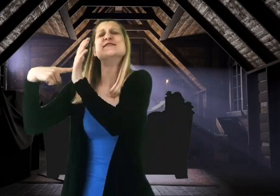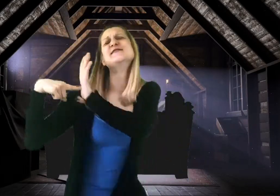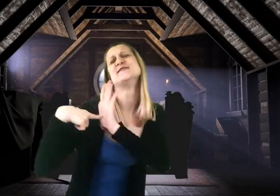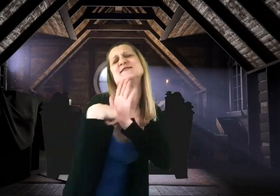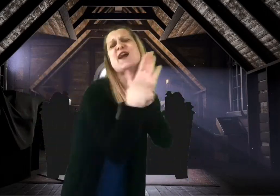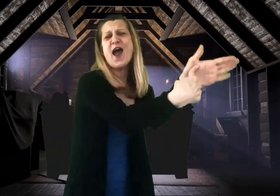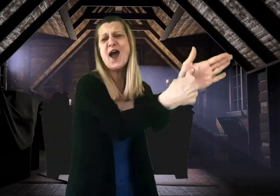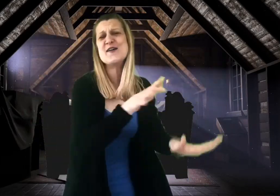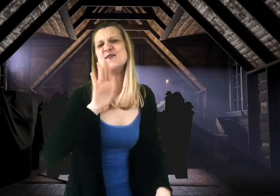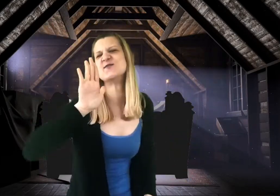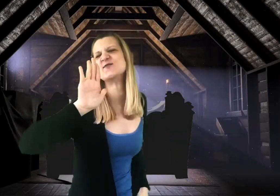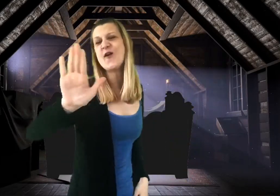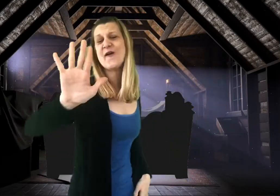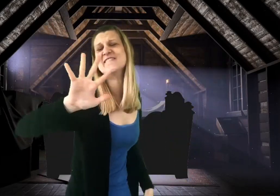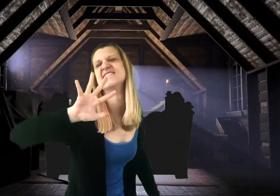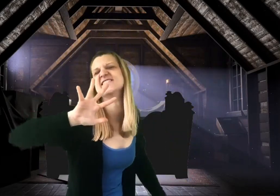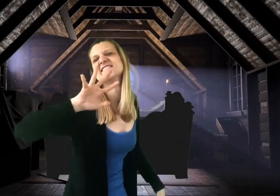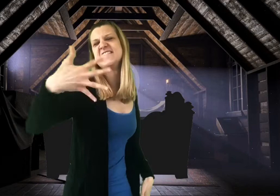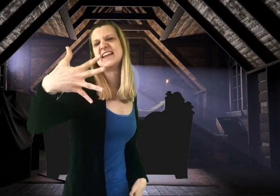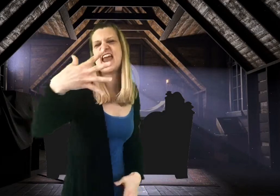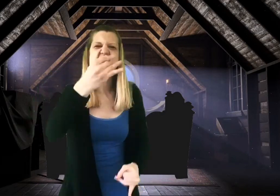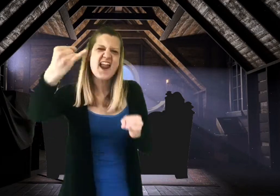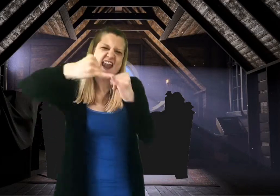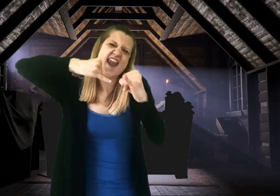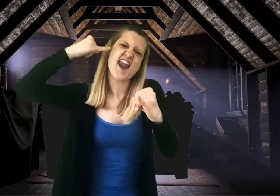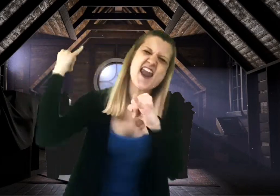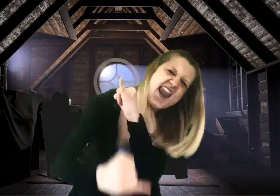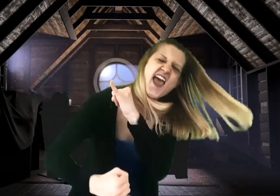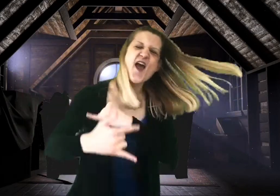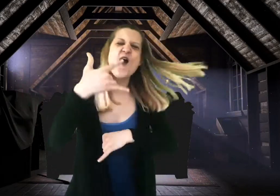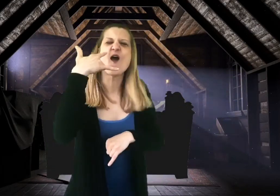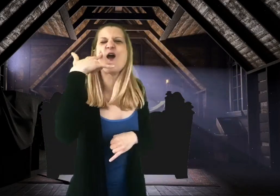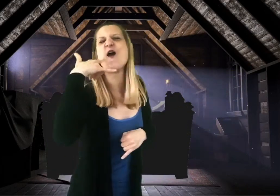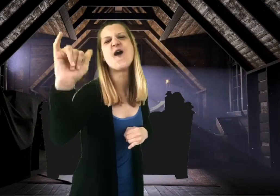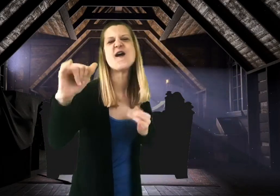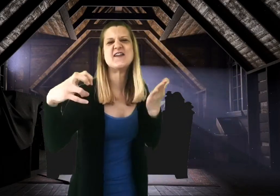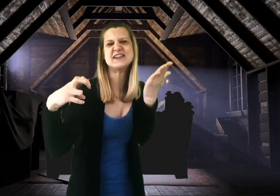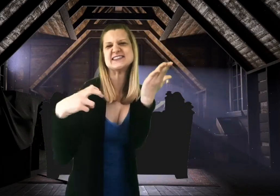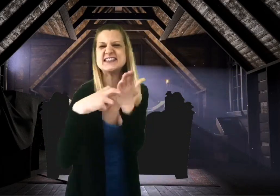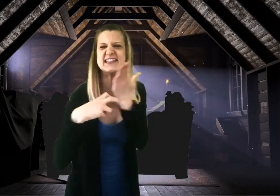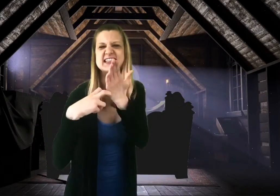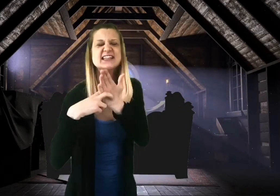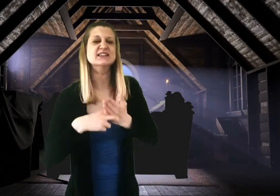Show your father the fifth and last Golden Ticket!"